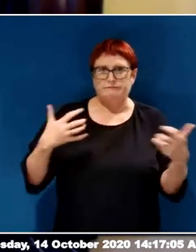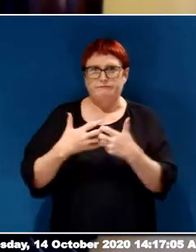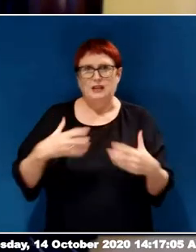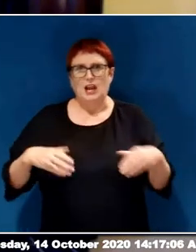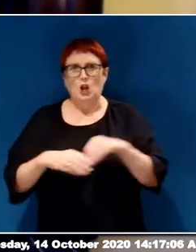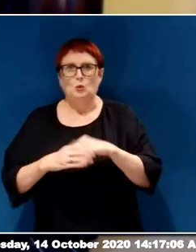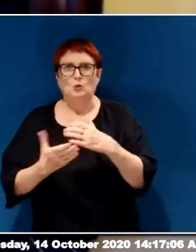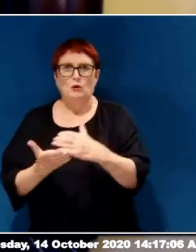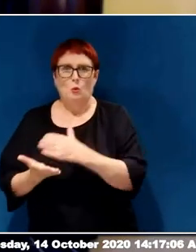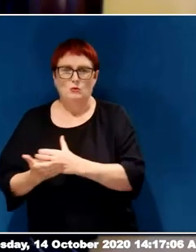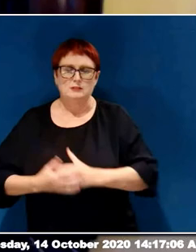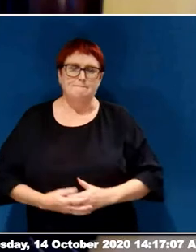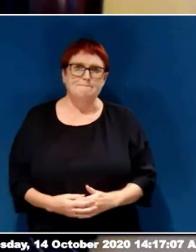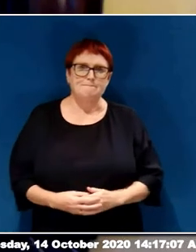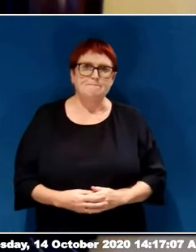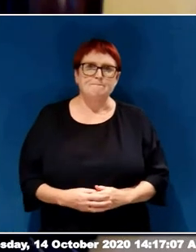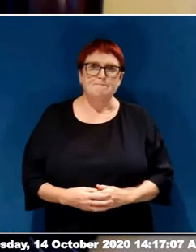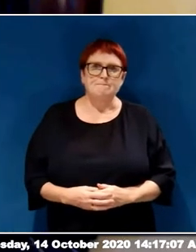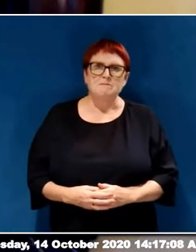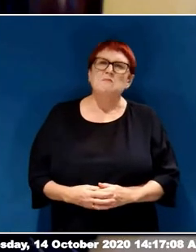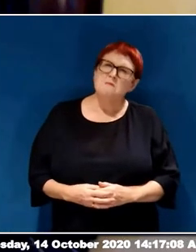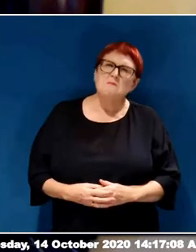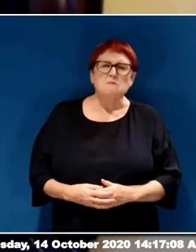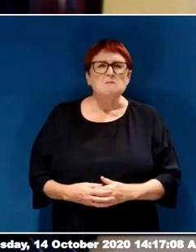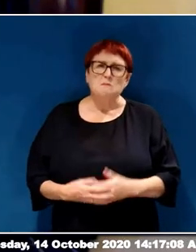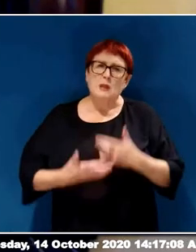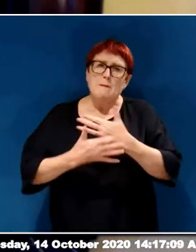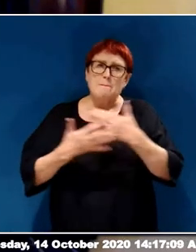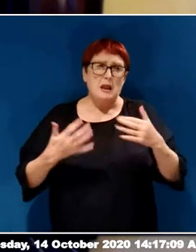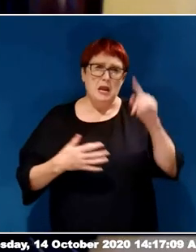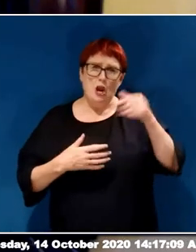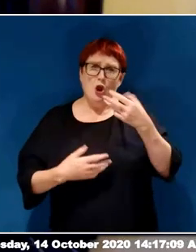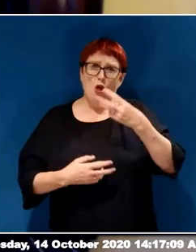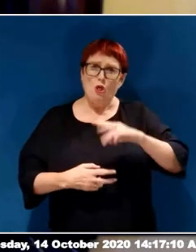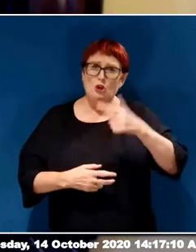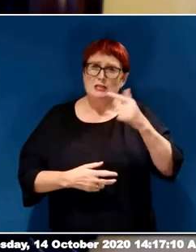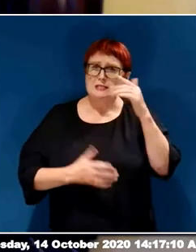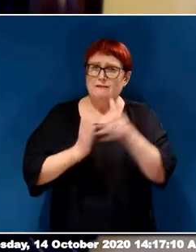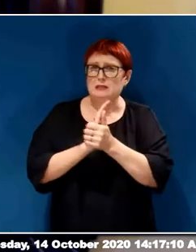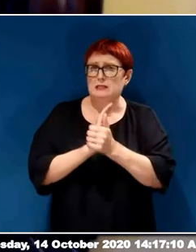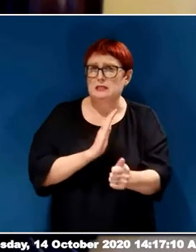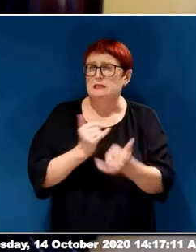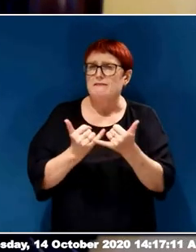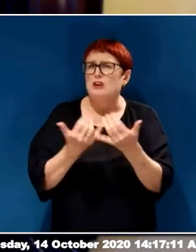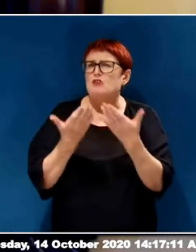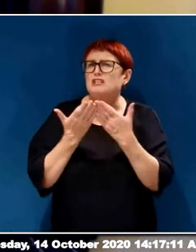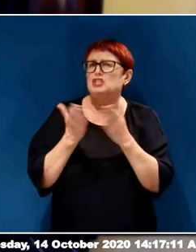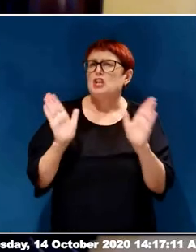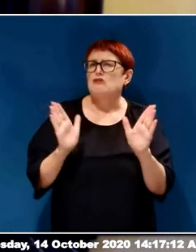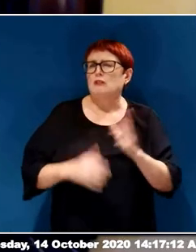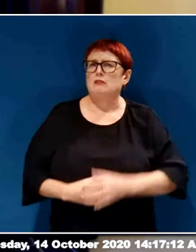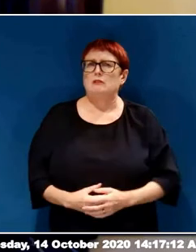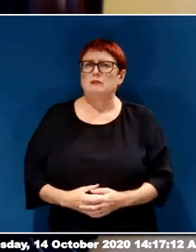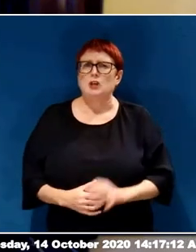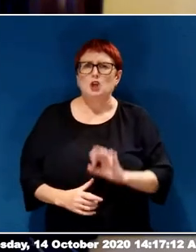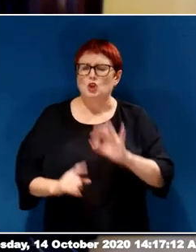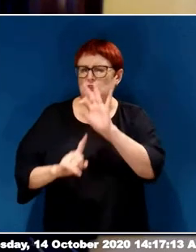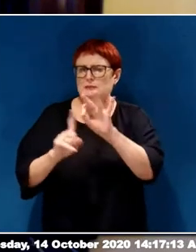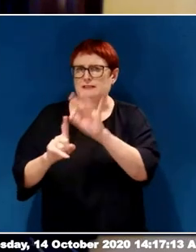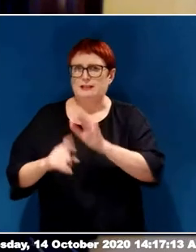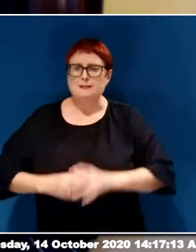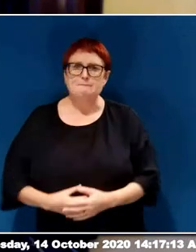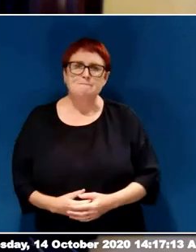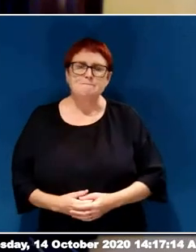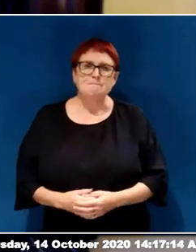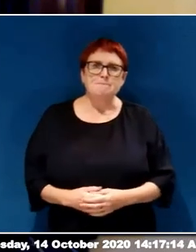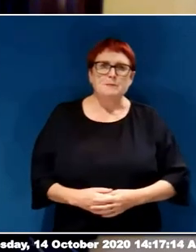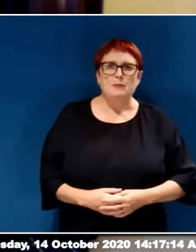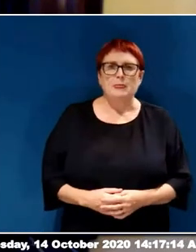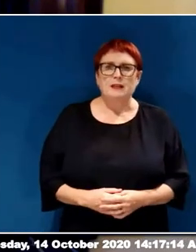Now, in respect of the generic nature of some of them, does